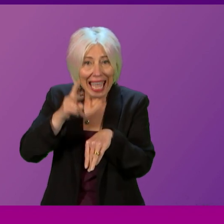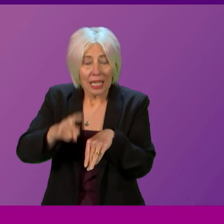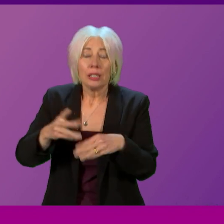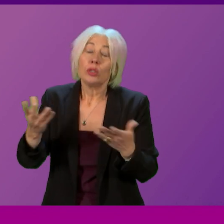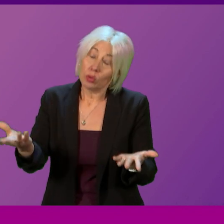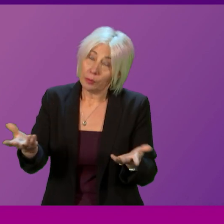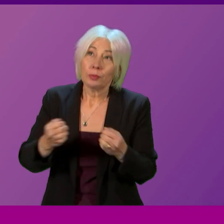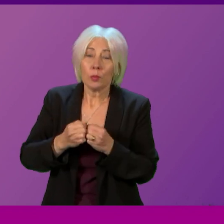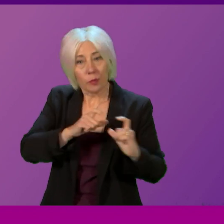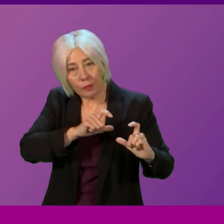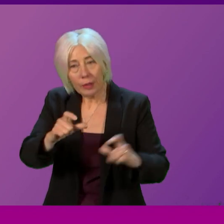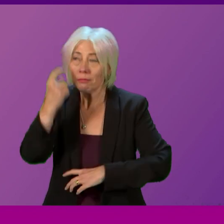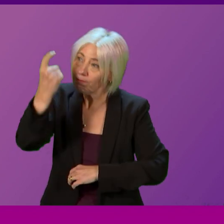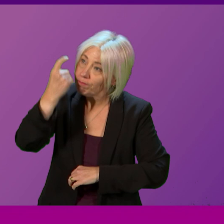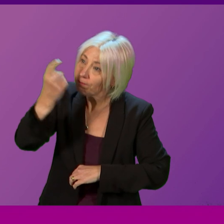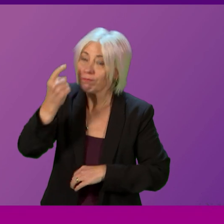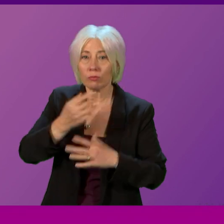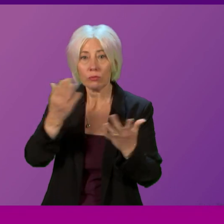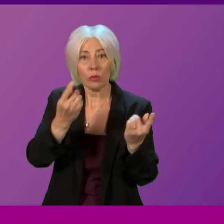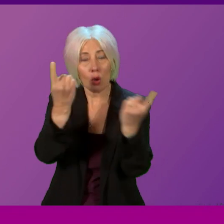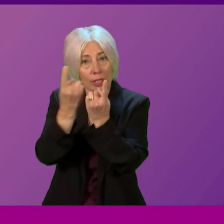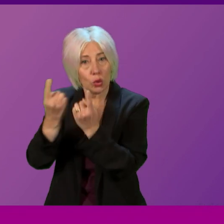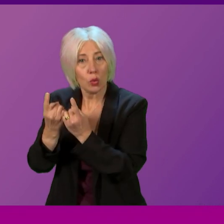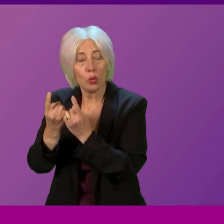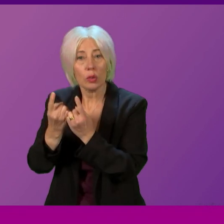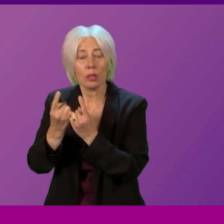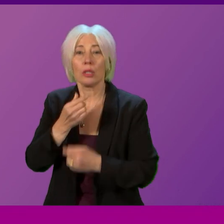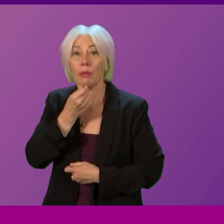We will continue to consider all these issues carefully, but we will consider them in the